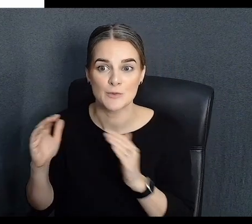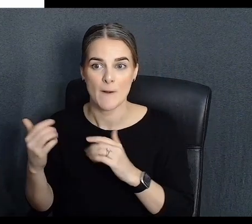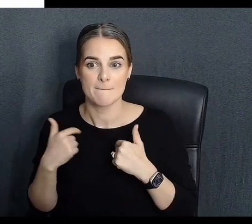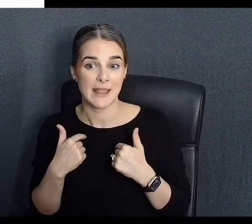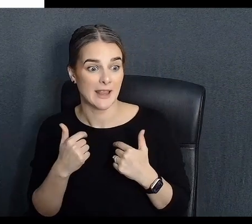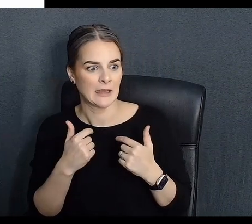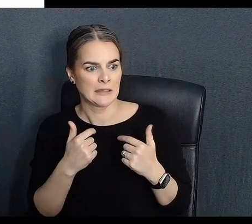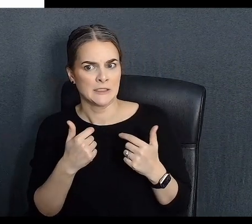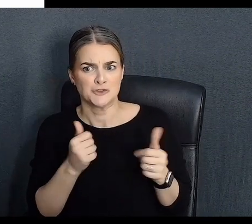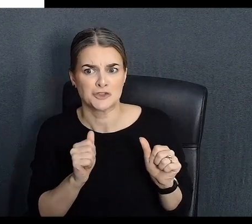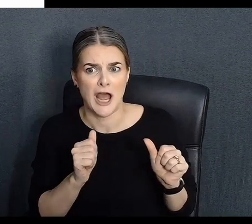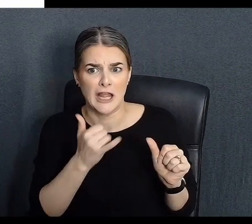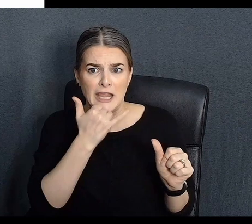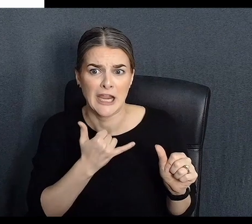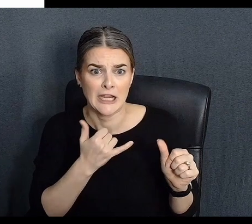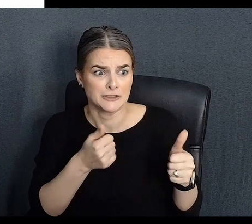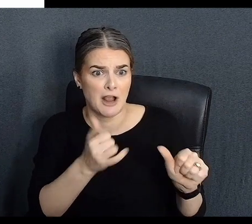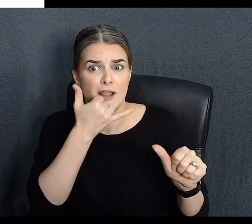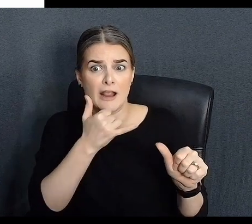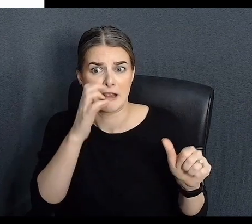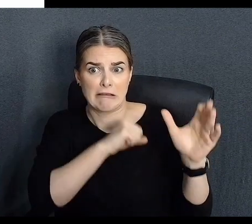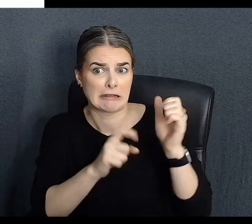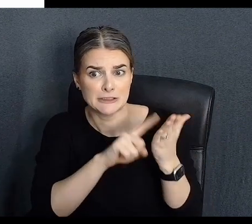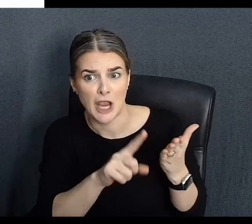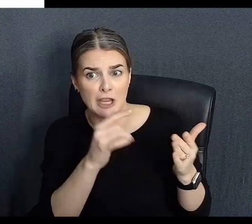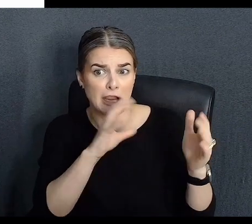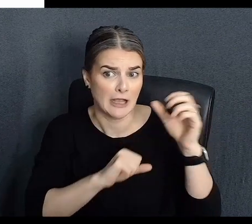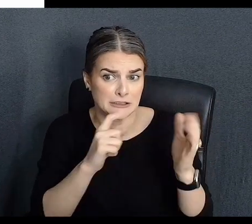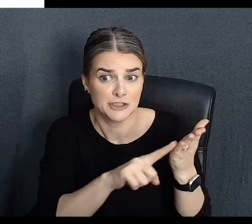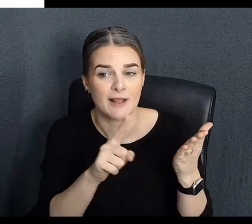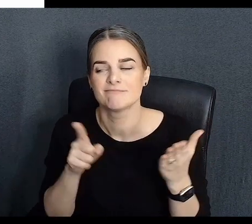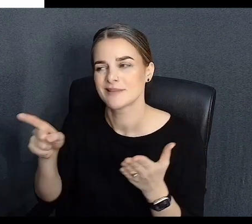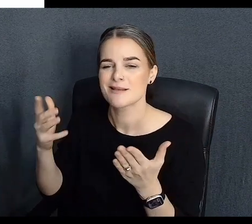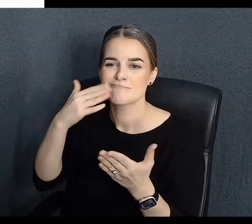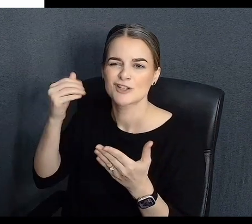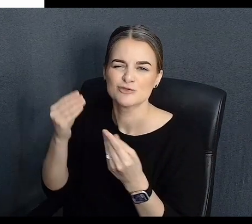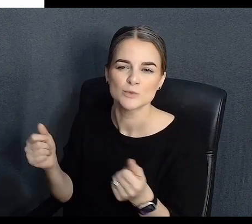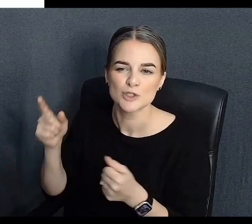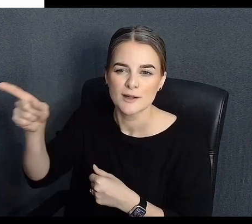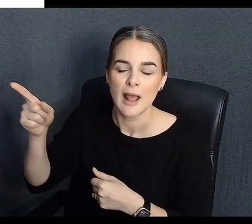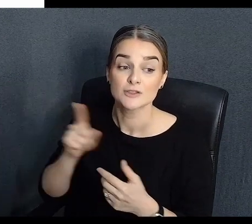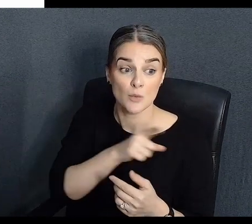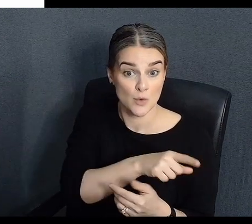That might not be the best solution. So definitely, reach out to vendors. I highly recommend that.